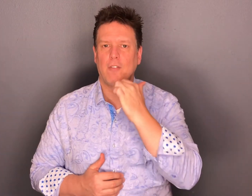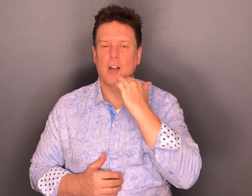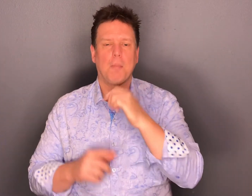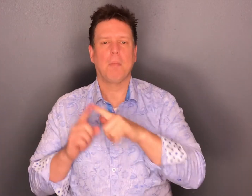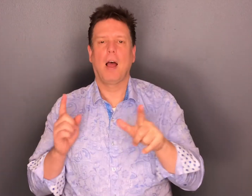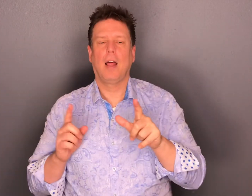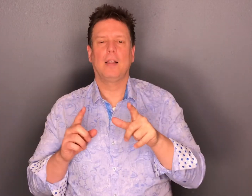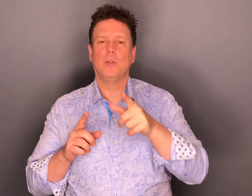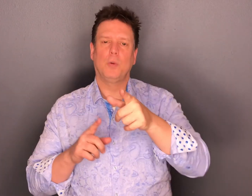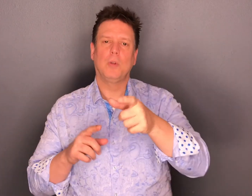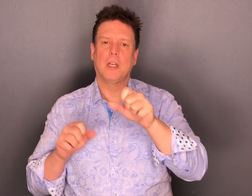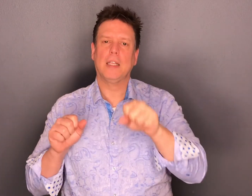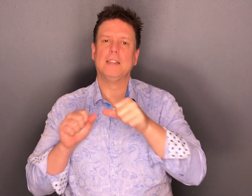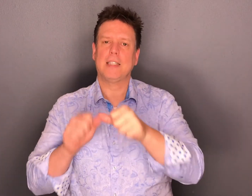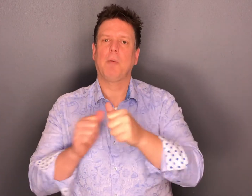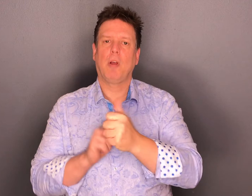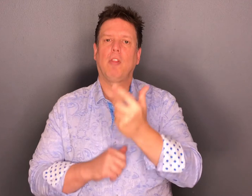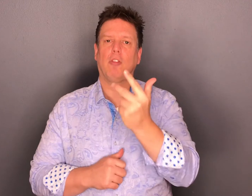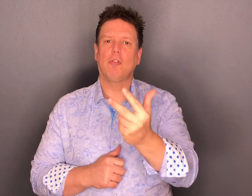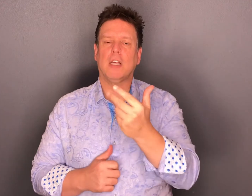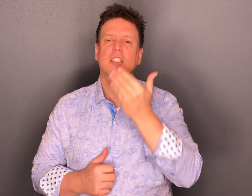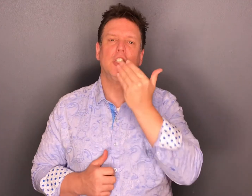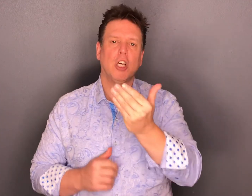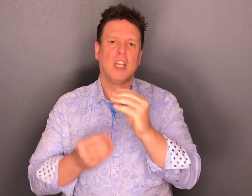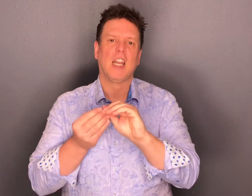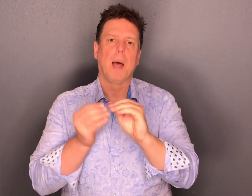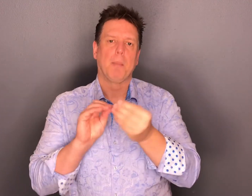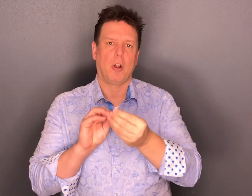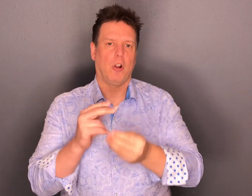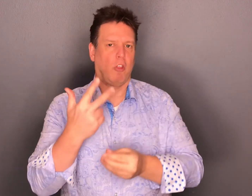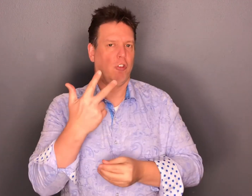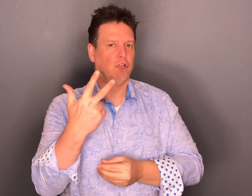me these three have become five but you can definitely stick with three that's a